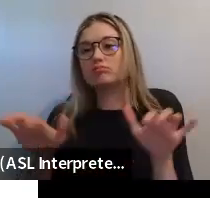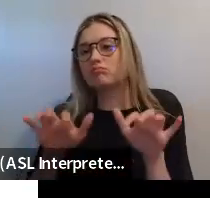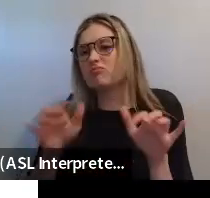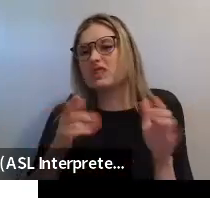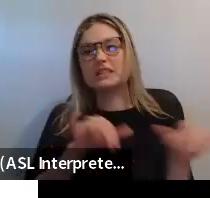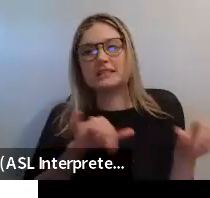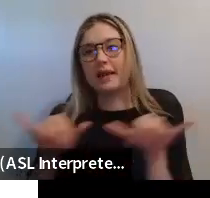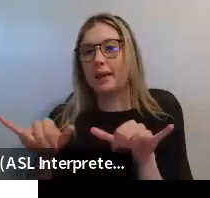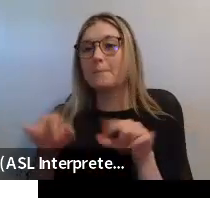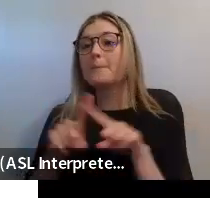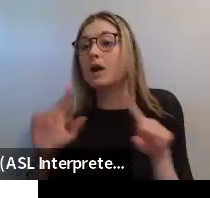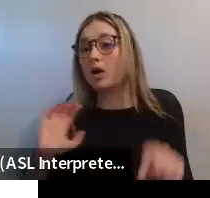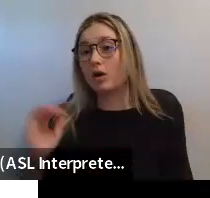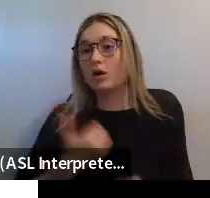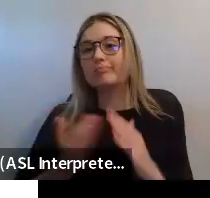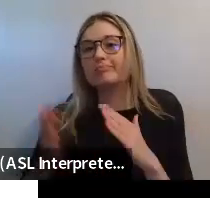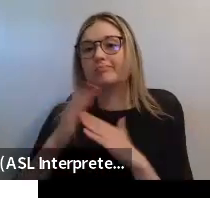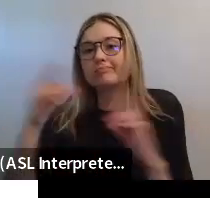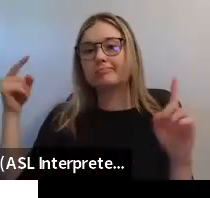And we are the Federal. Assistive technology program for the State of Louisiana. There are 50 80 act programs in the country, as well as 6 Territories.